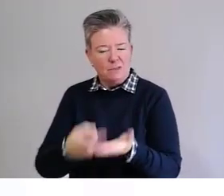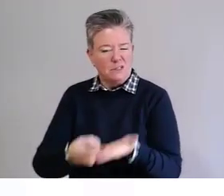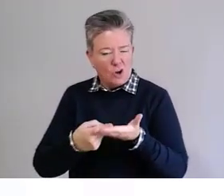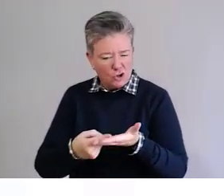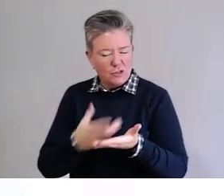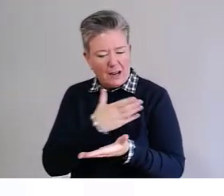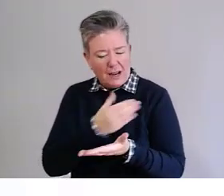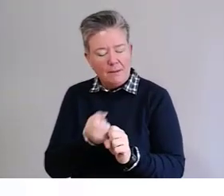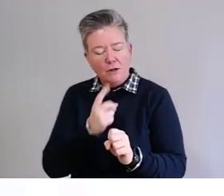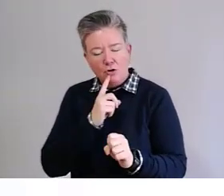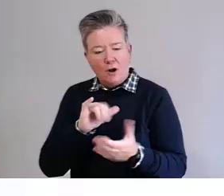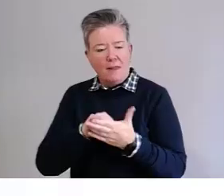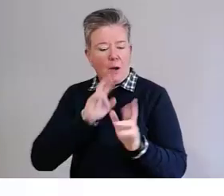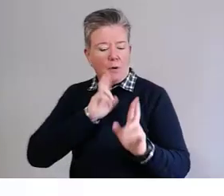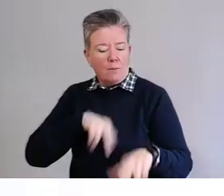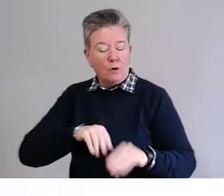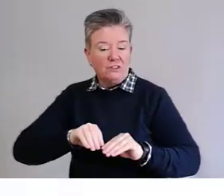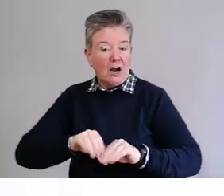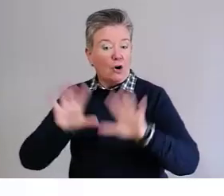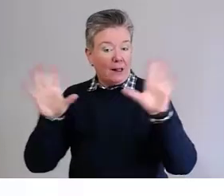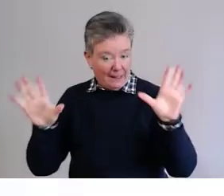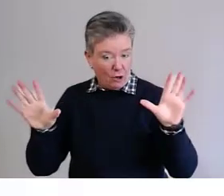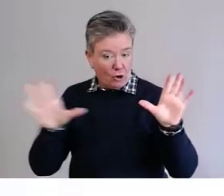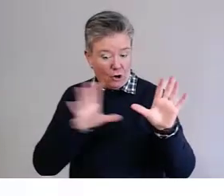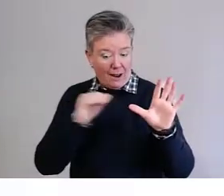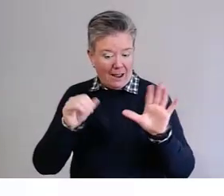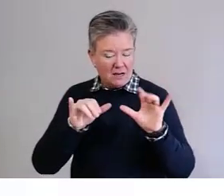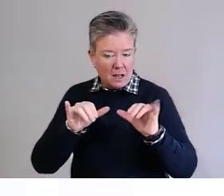and ensure that reports are clear, consistent,